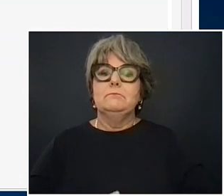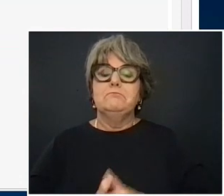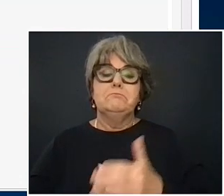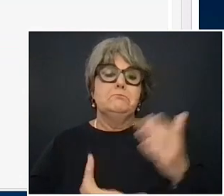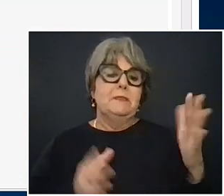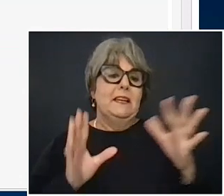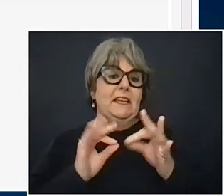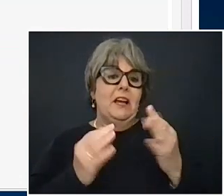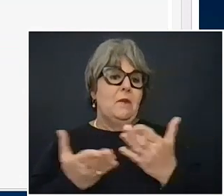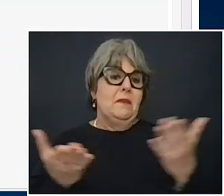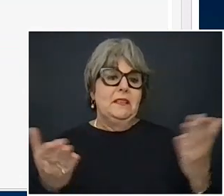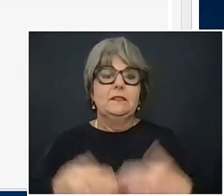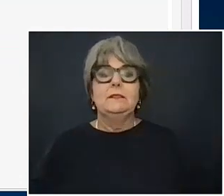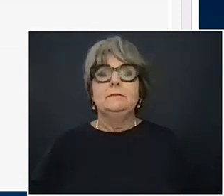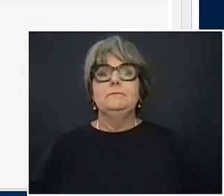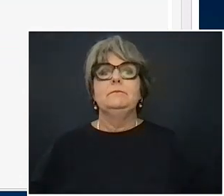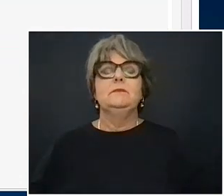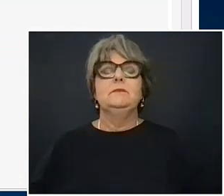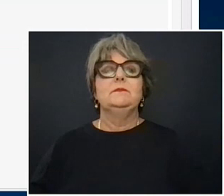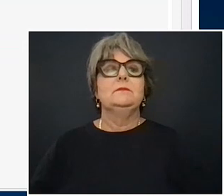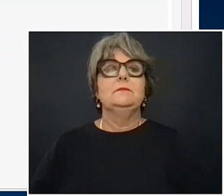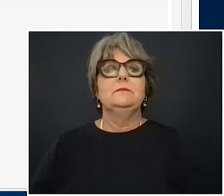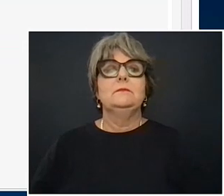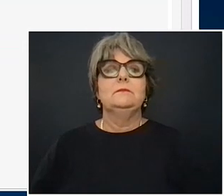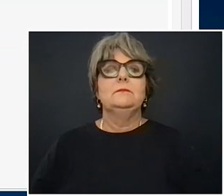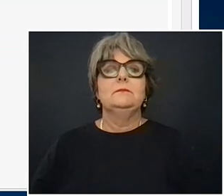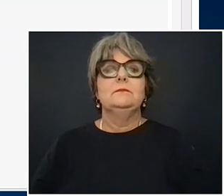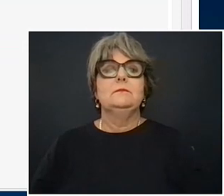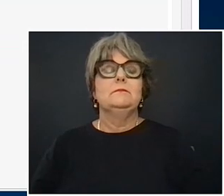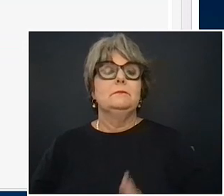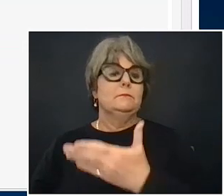Okay. We'll open it up for comments on that